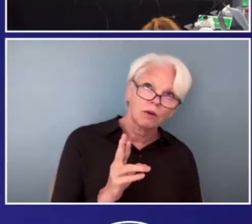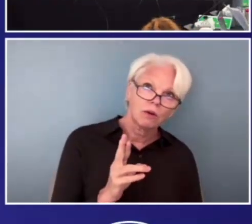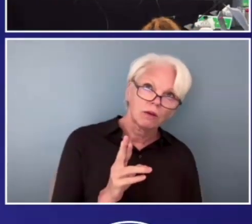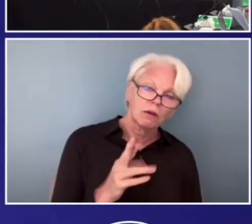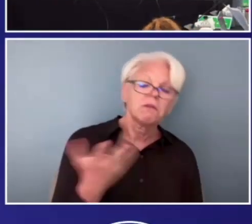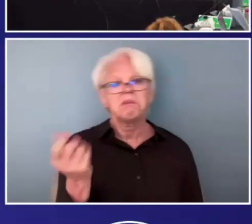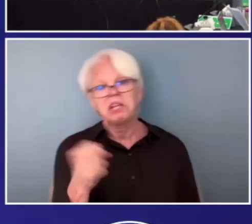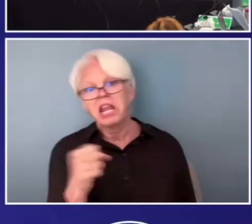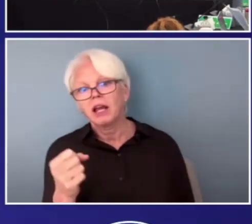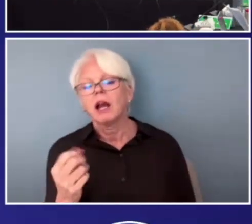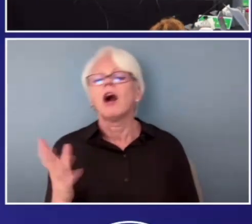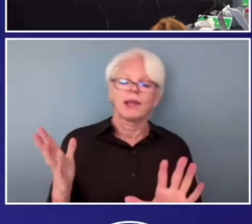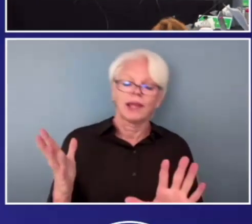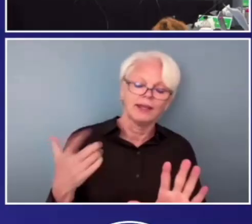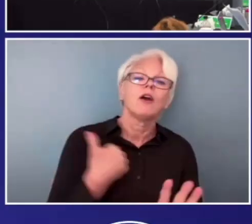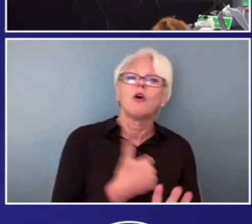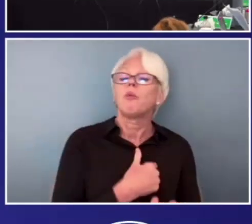So we're going to just take this back.